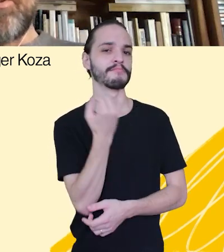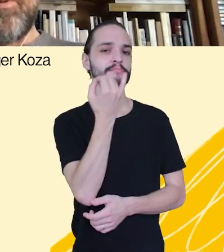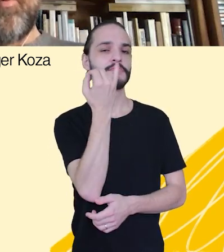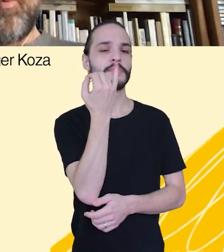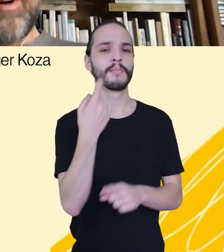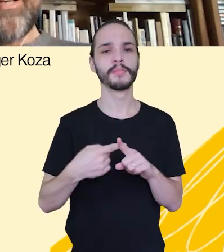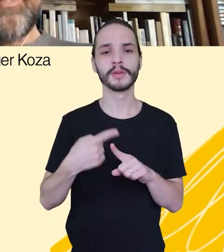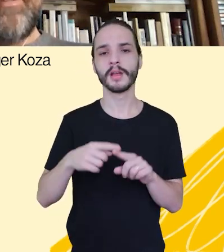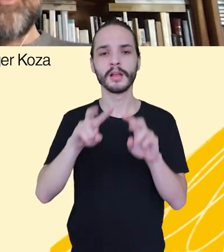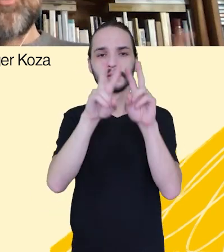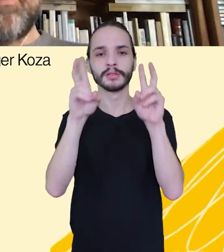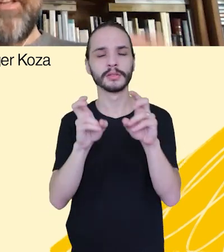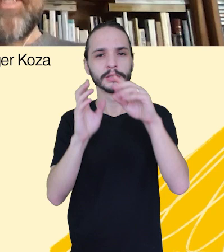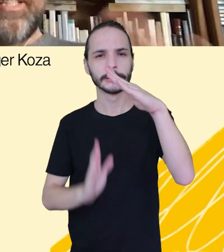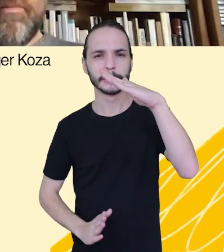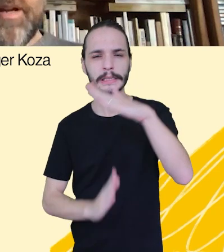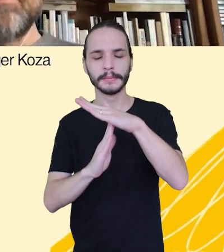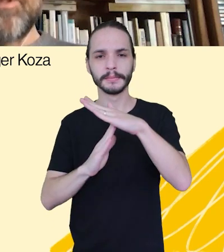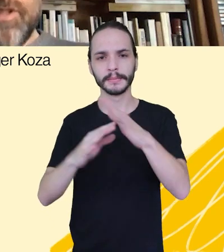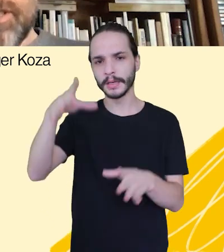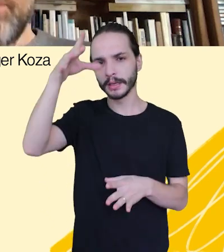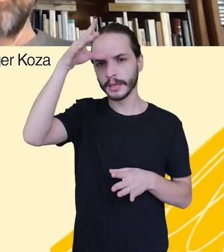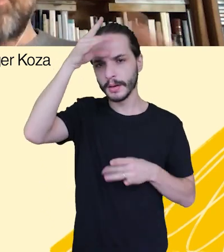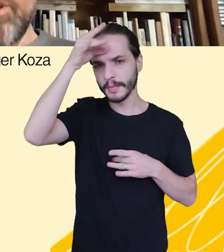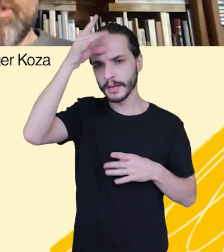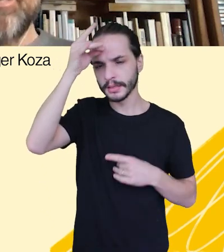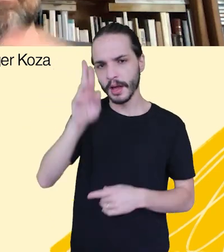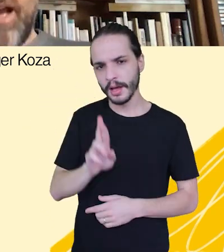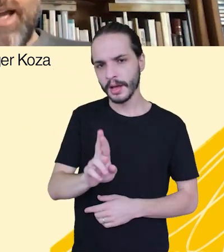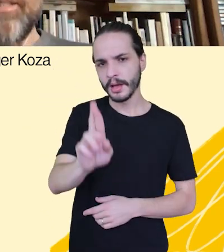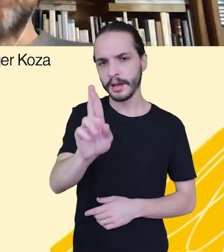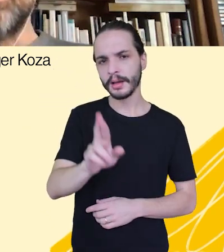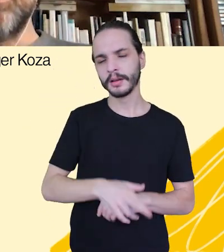Or what does it mean truth in cinema? Which is something which is behind it.